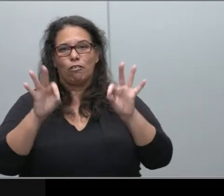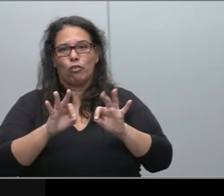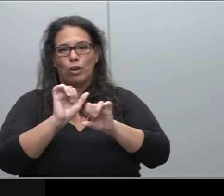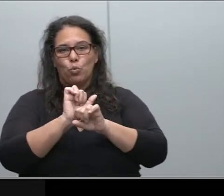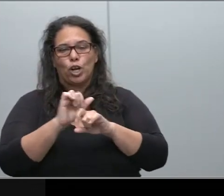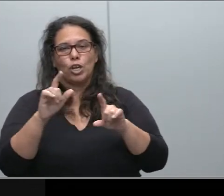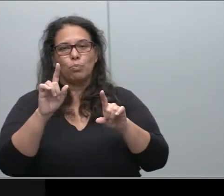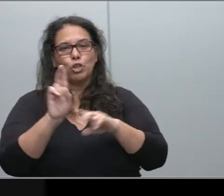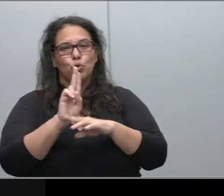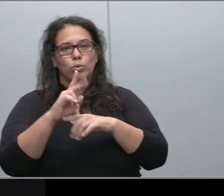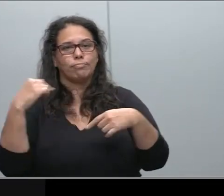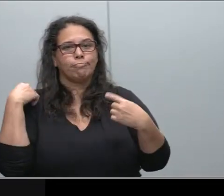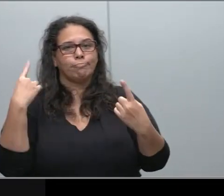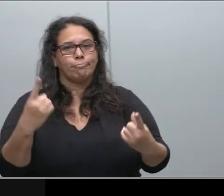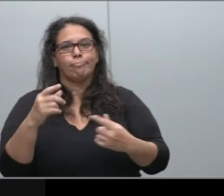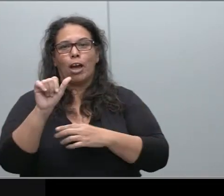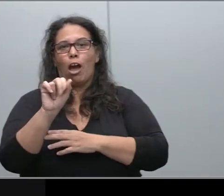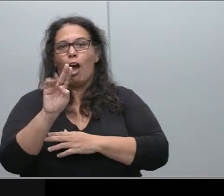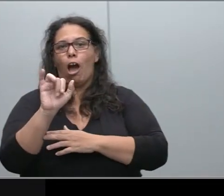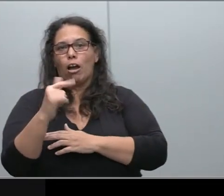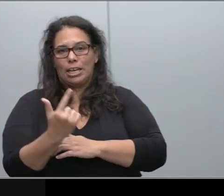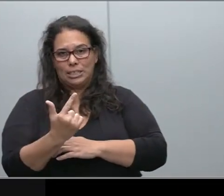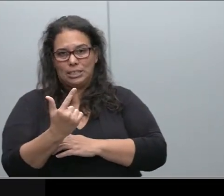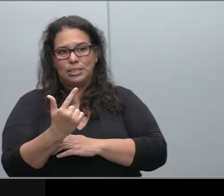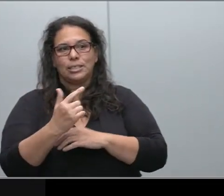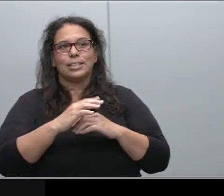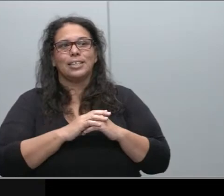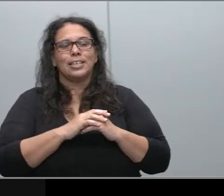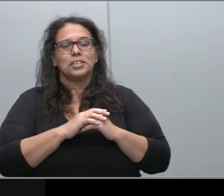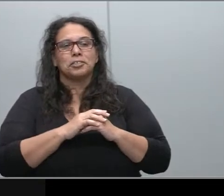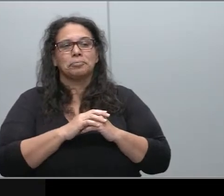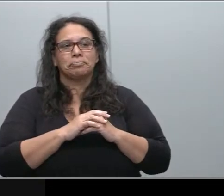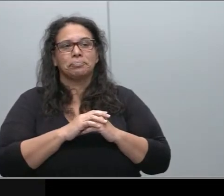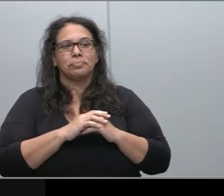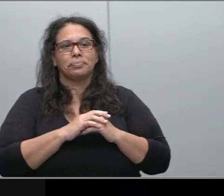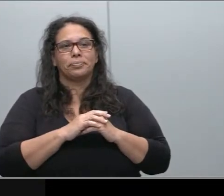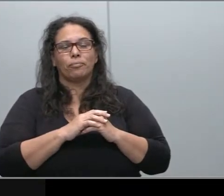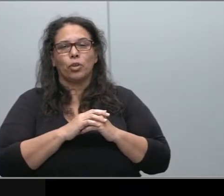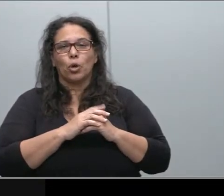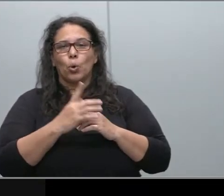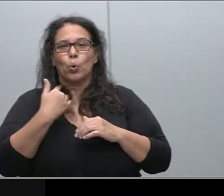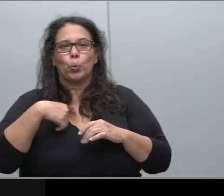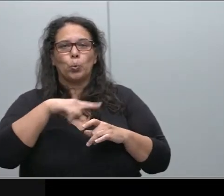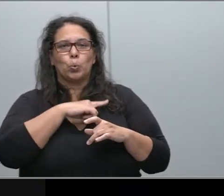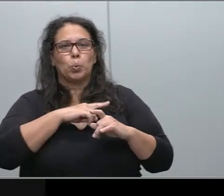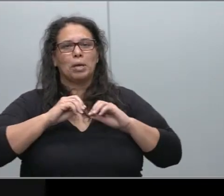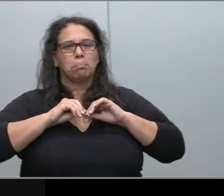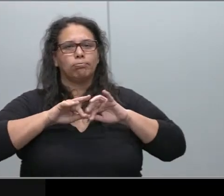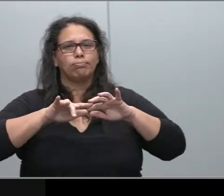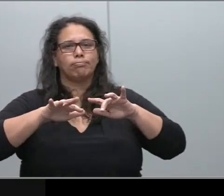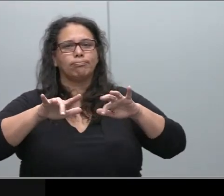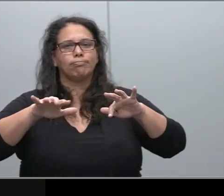at no cost to students, and families are enrolled, as families are enrolled in an FRC school.